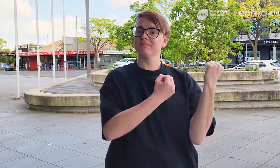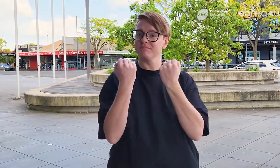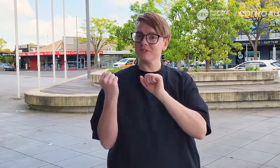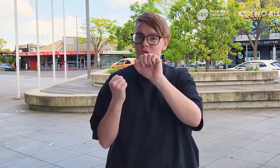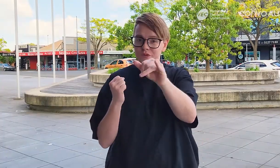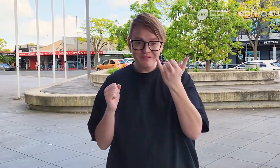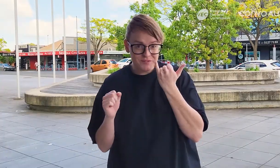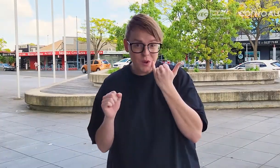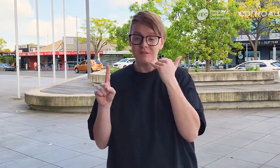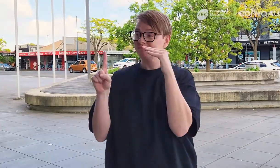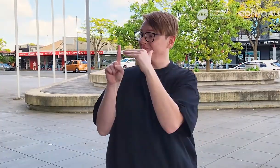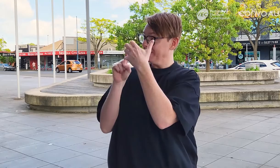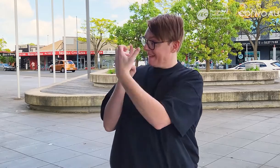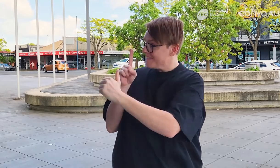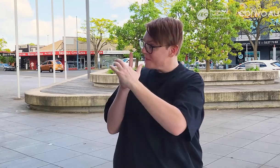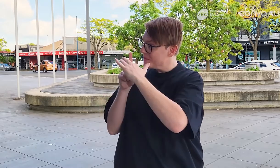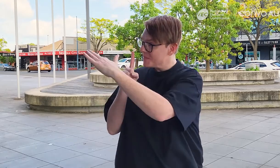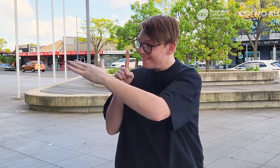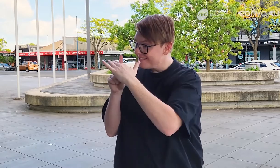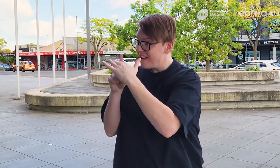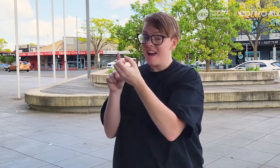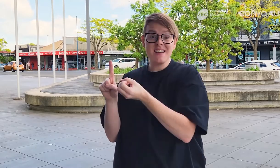Bring your smartphone, connect to wifi if there is any,